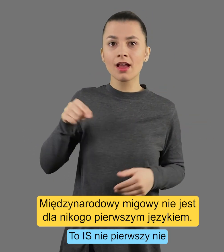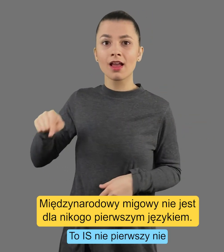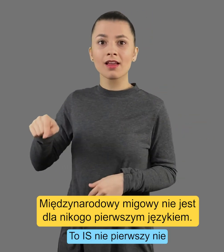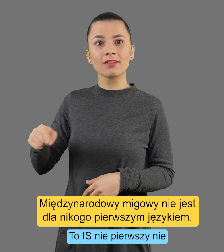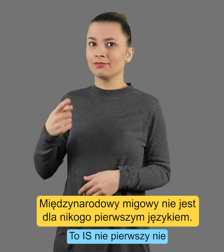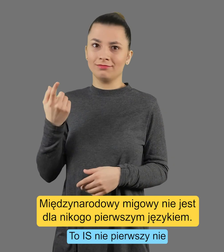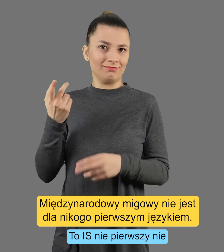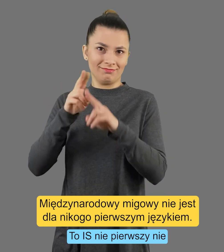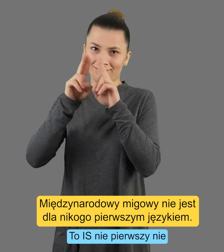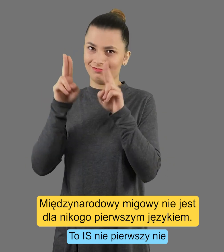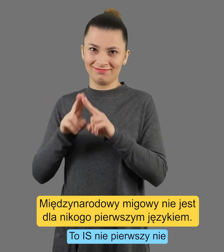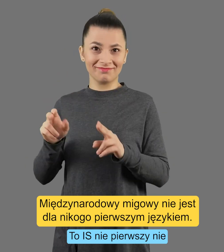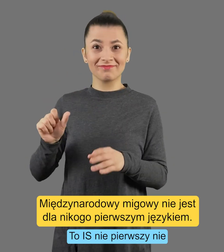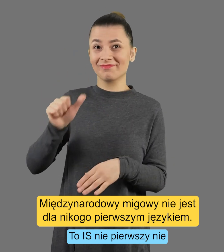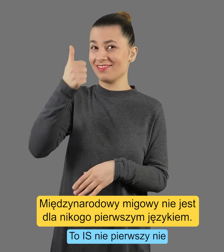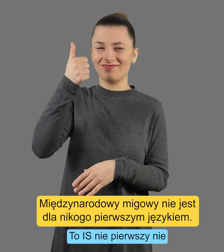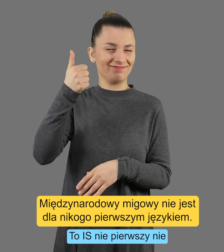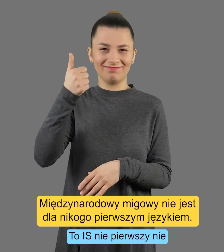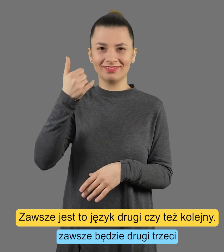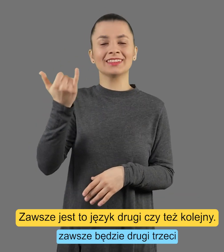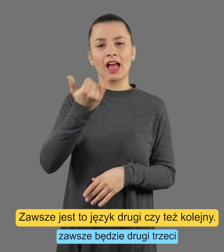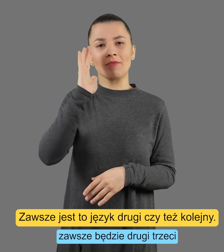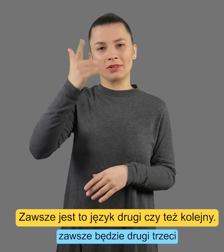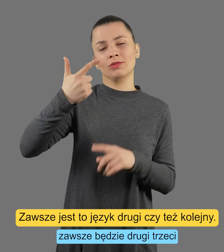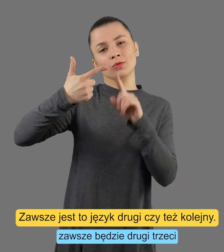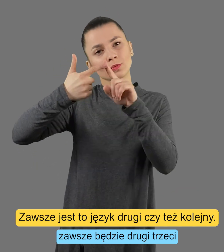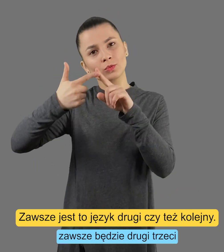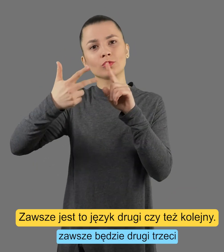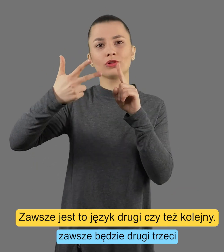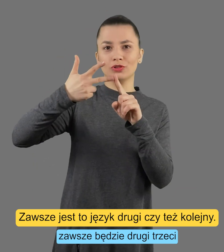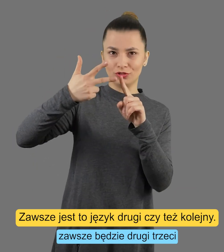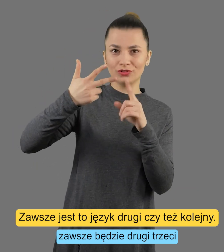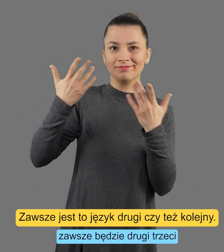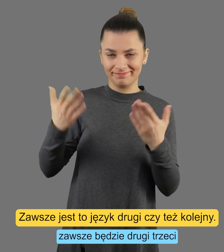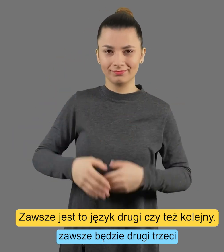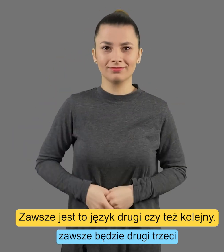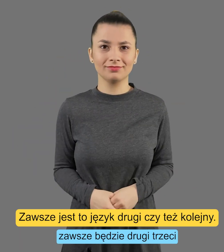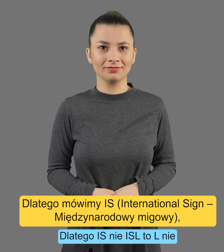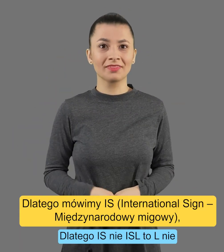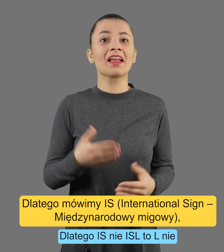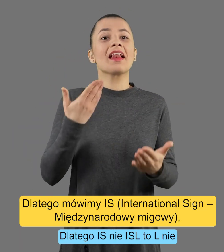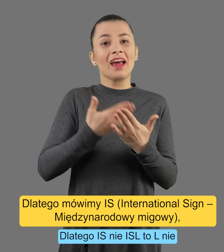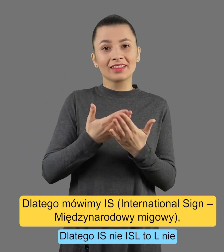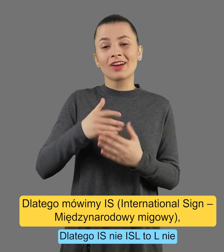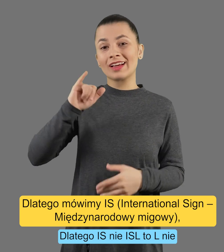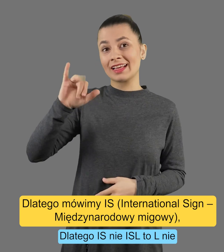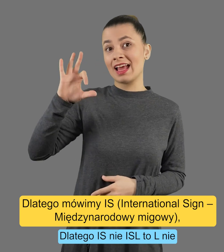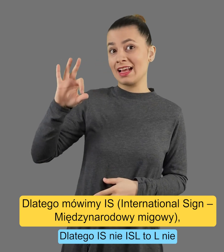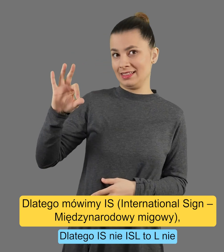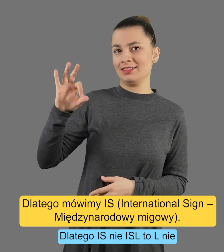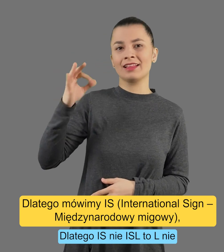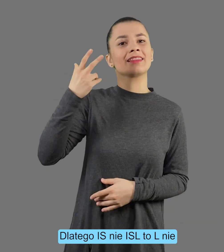IS isn’t anyone's first language. It is always a second or subsequent language. That is why we say IS (International Sign)